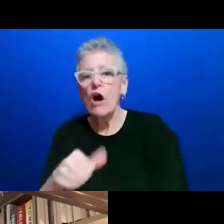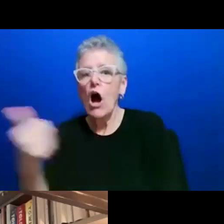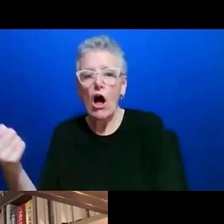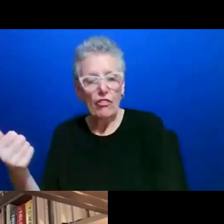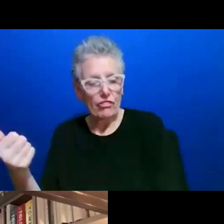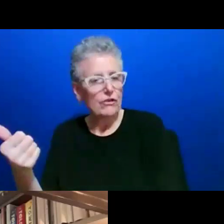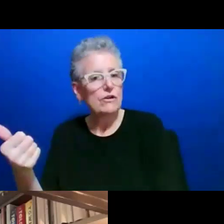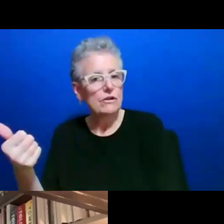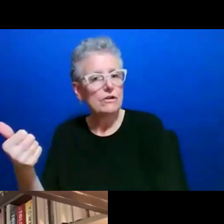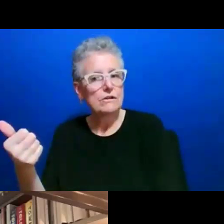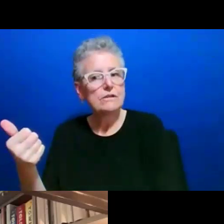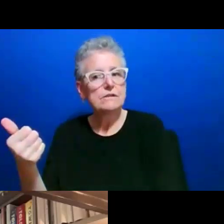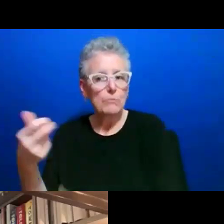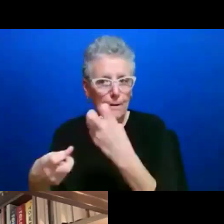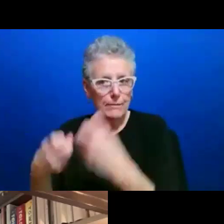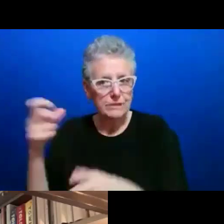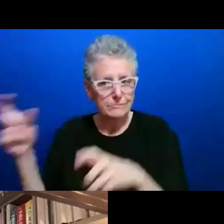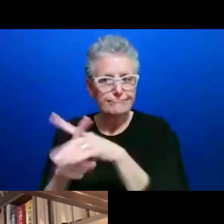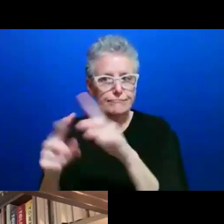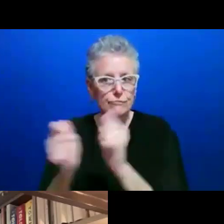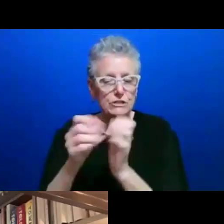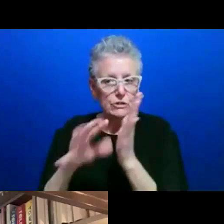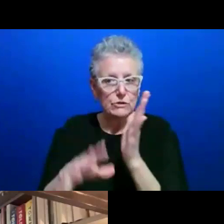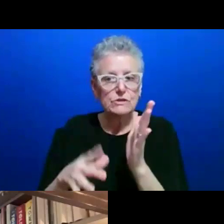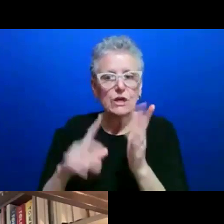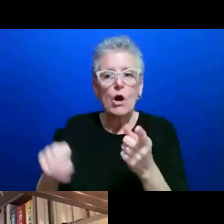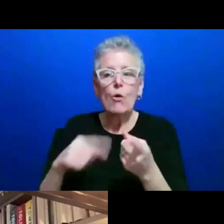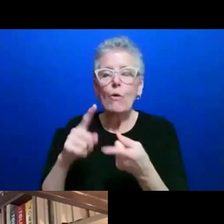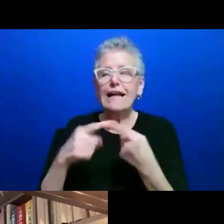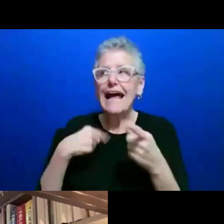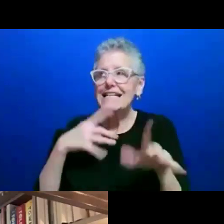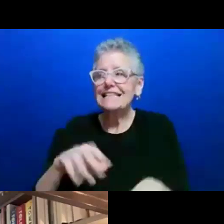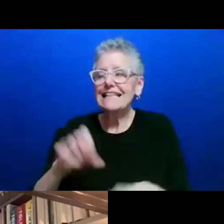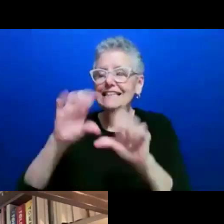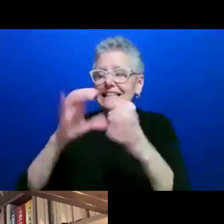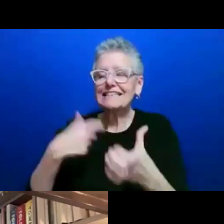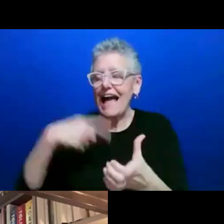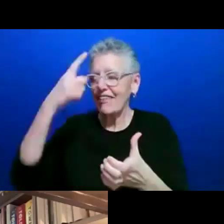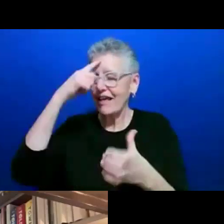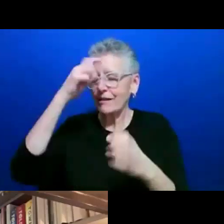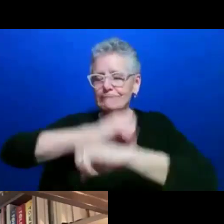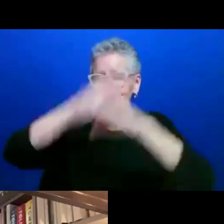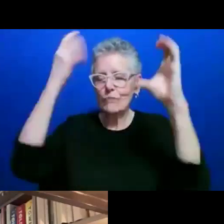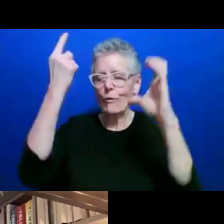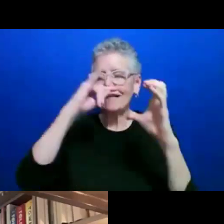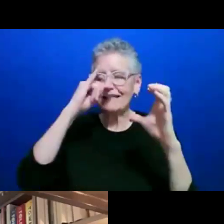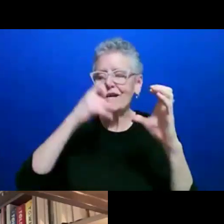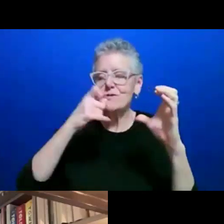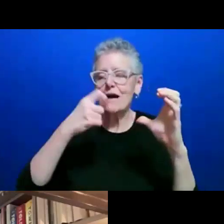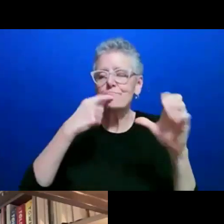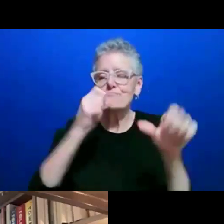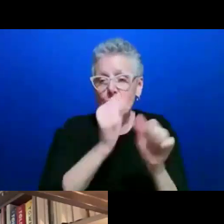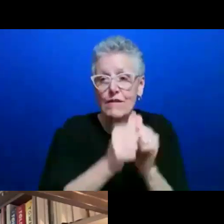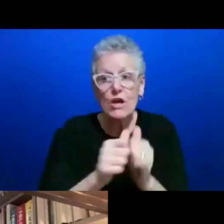And when taking those classes, I can think of that certain kit that's right there in my brain. Google is my best friend